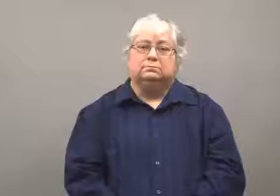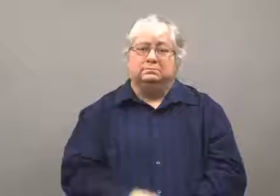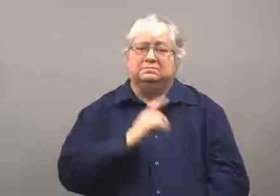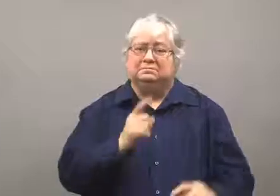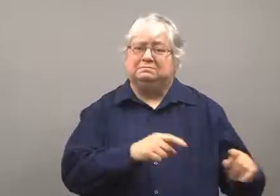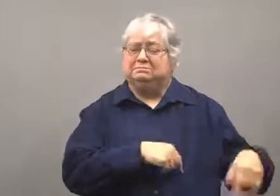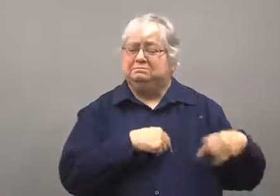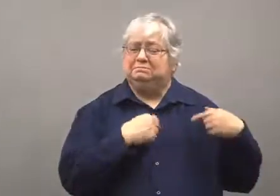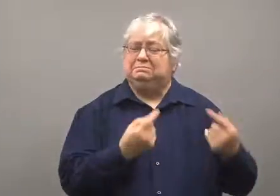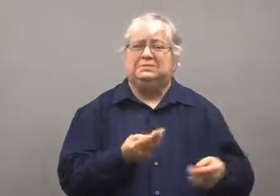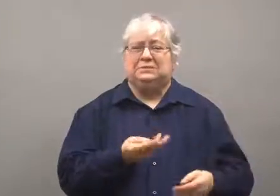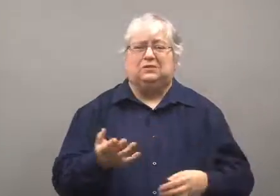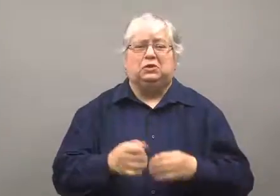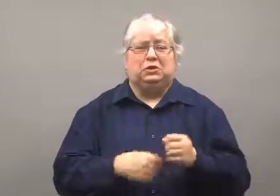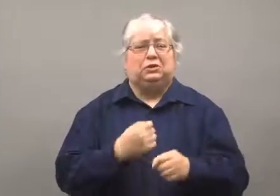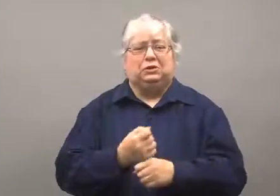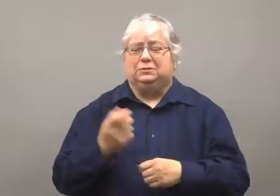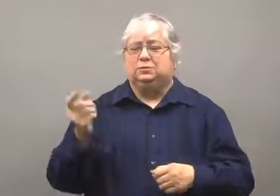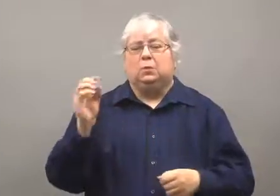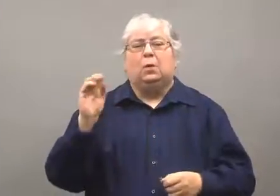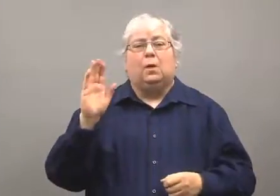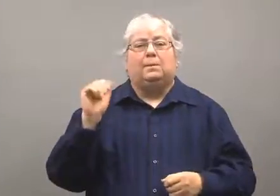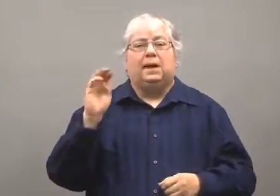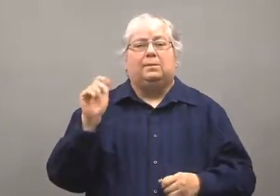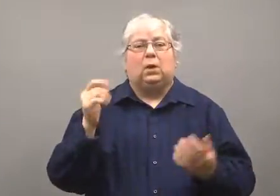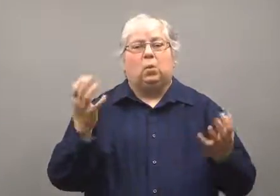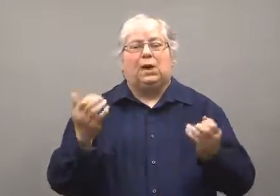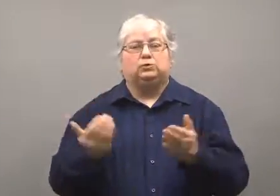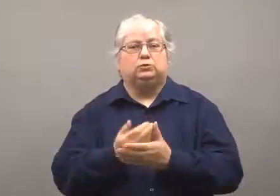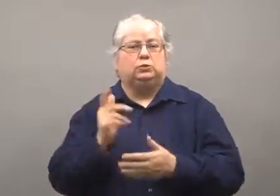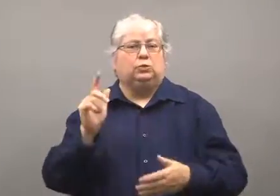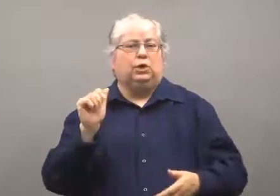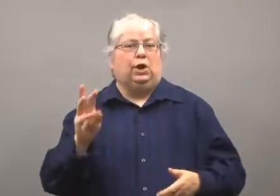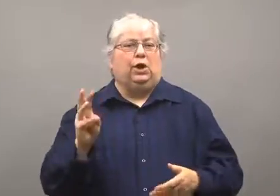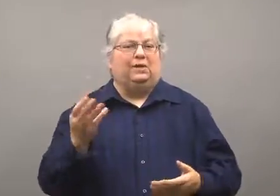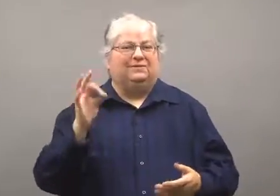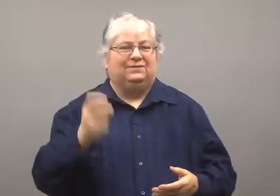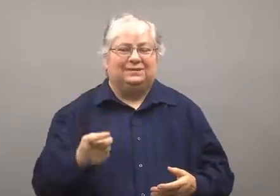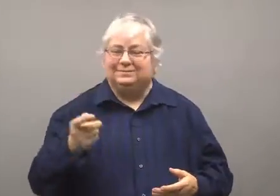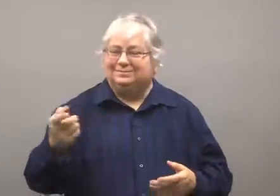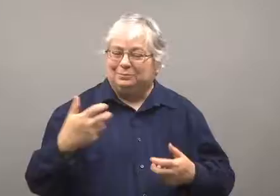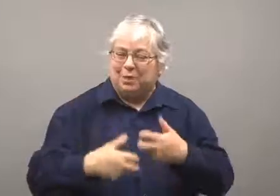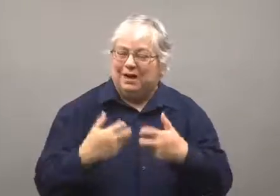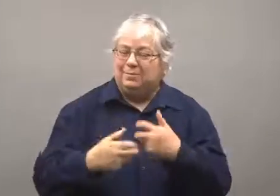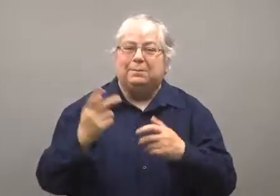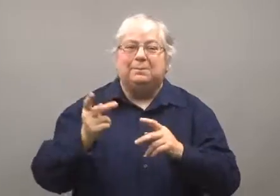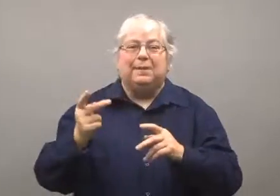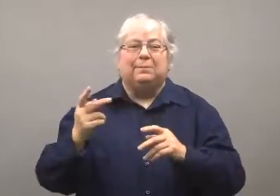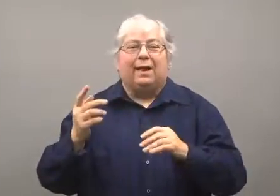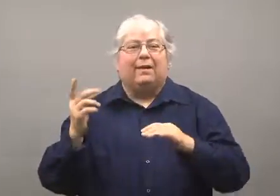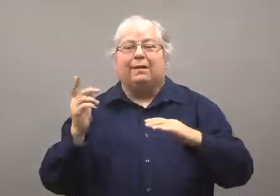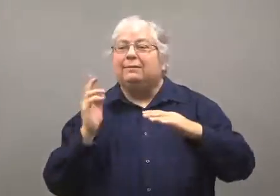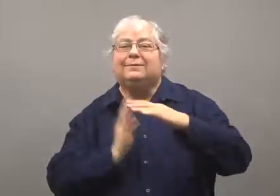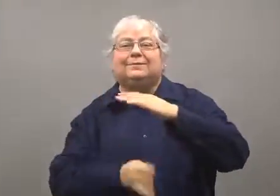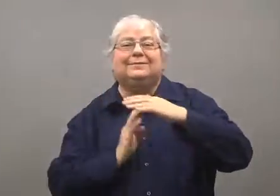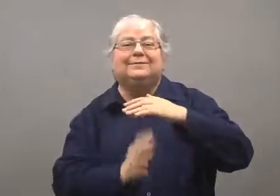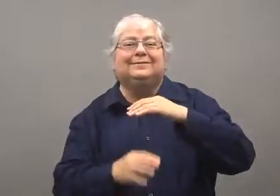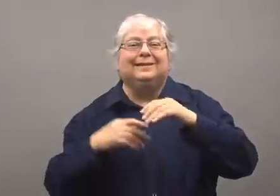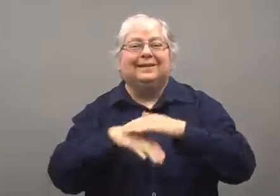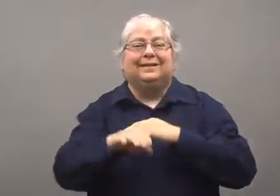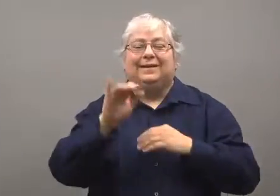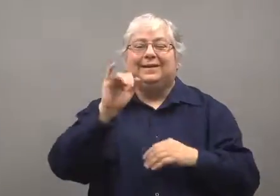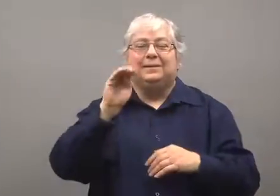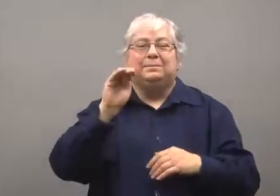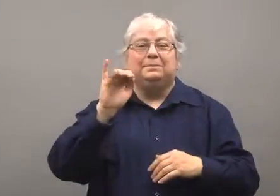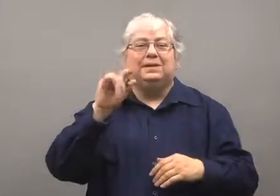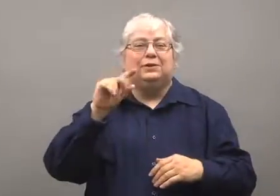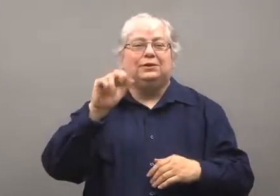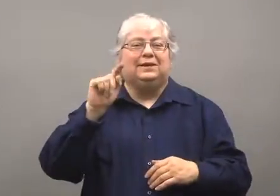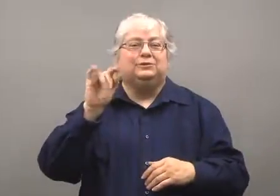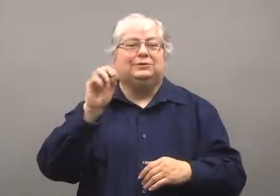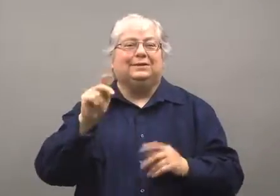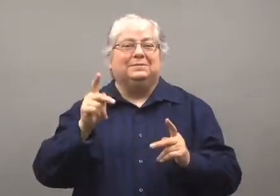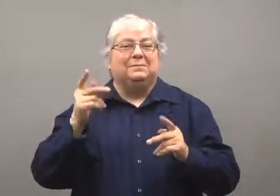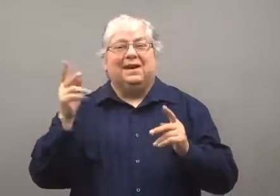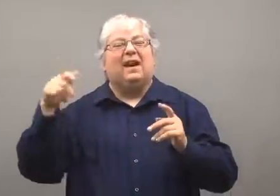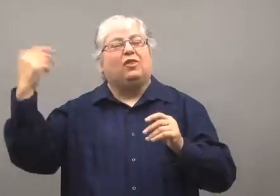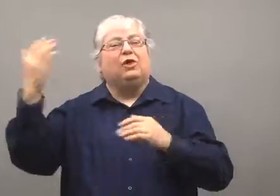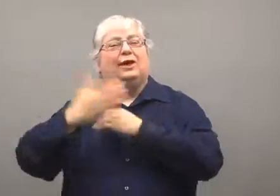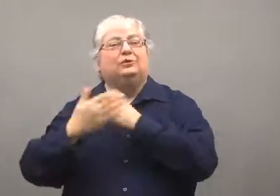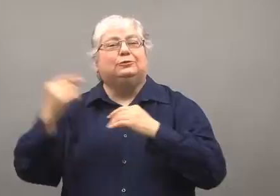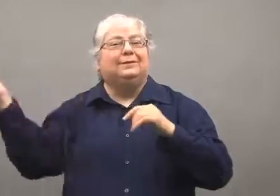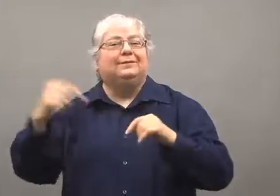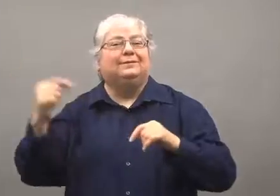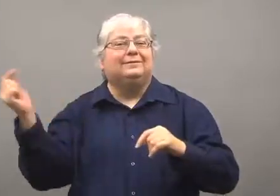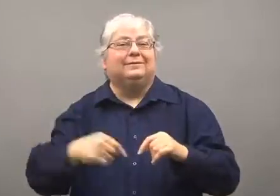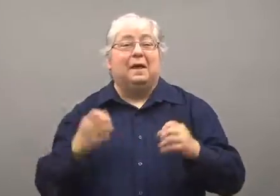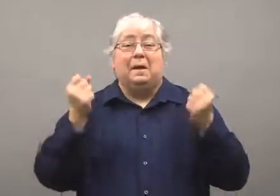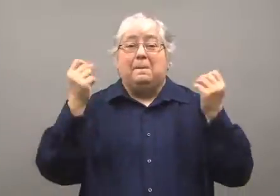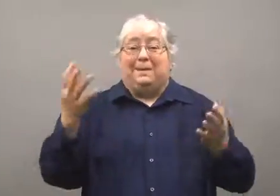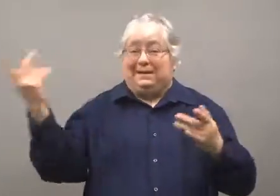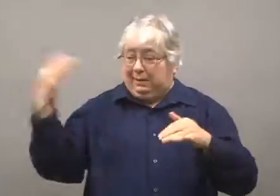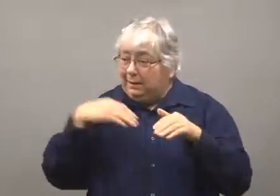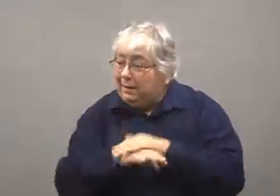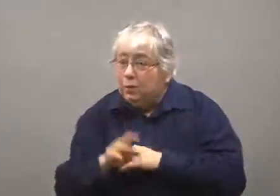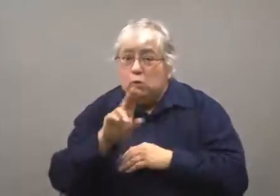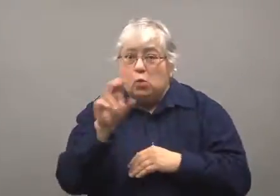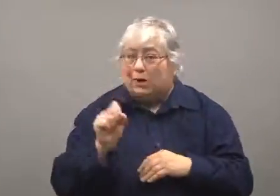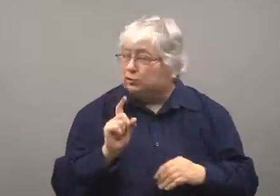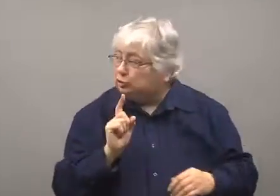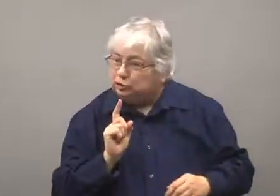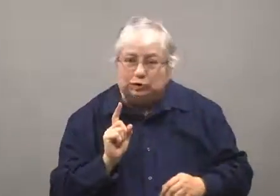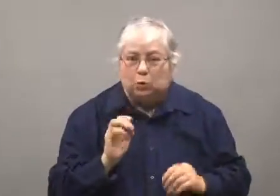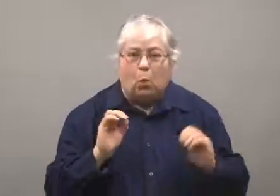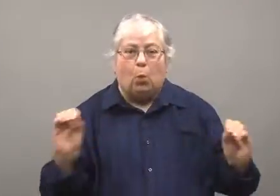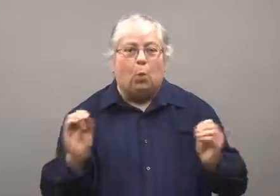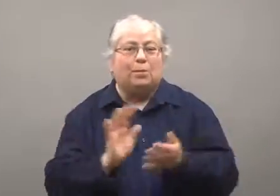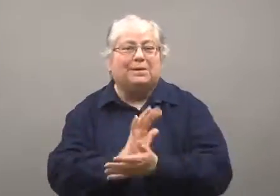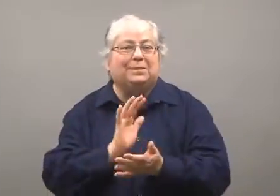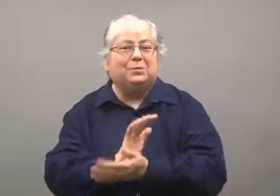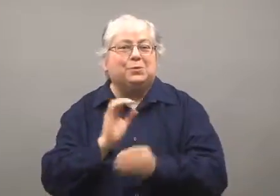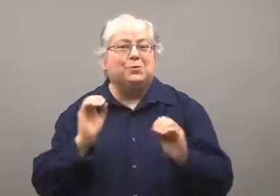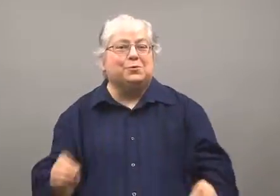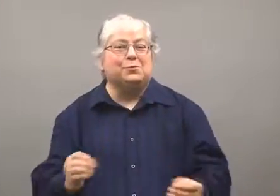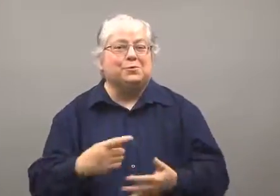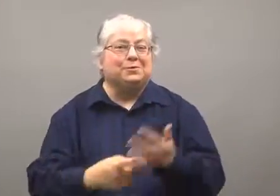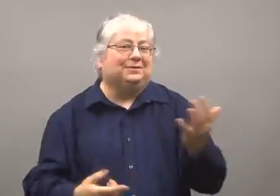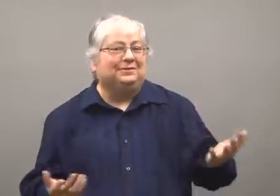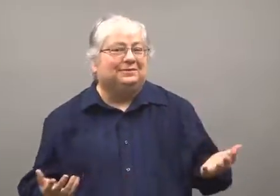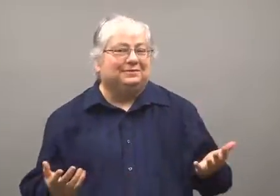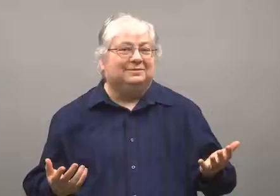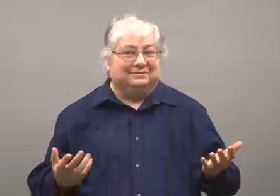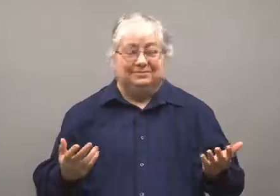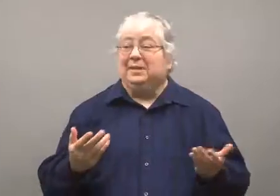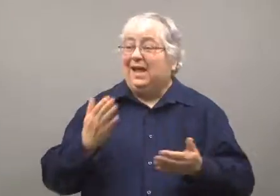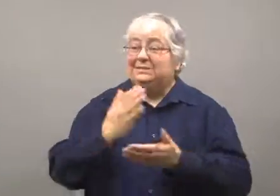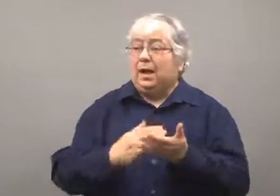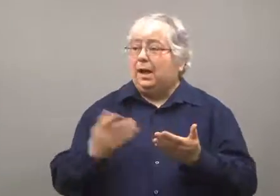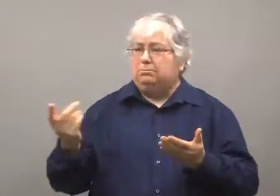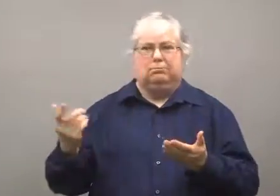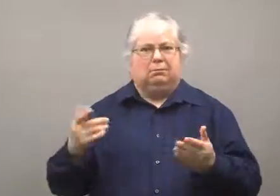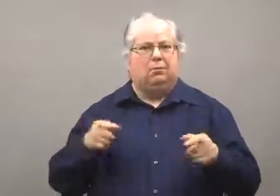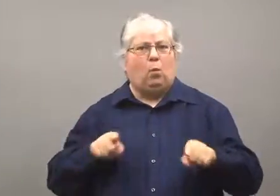For several years, Obama has wanted a law to fix problems with immigration.